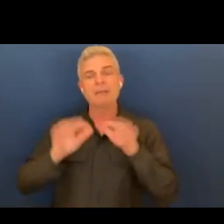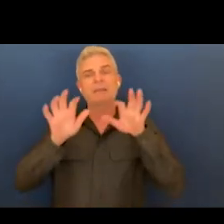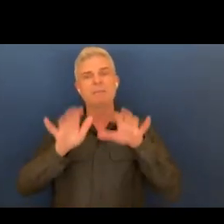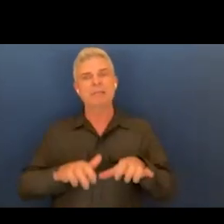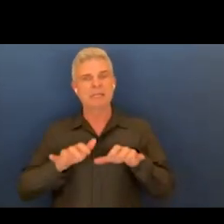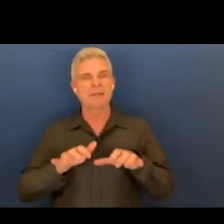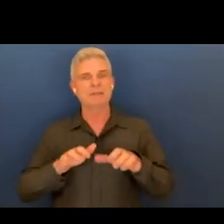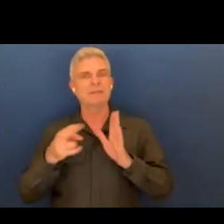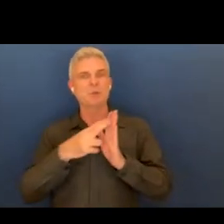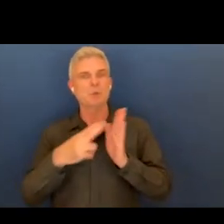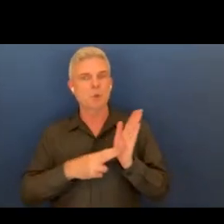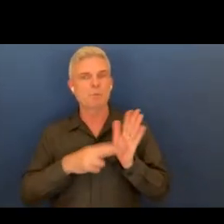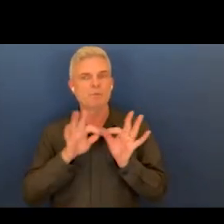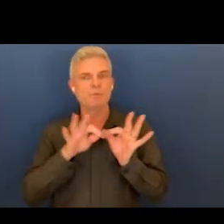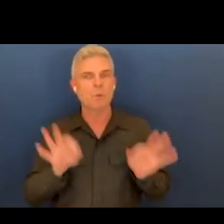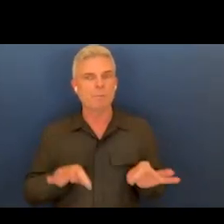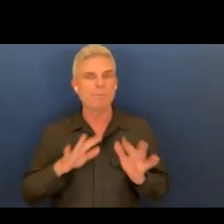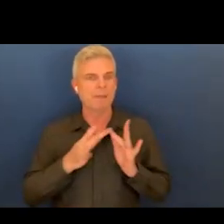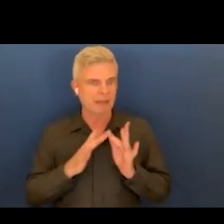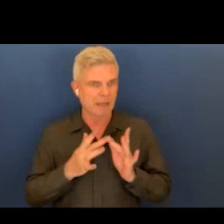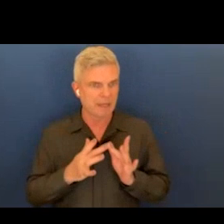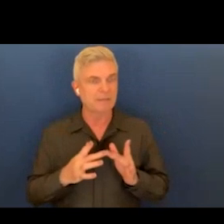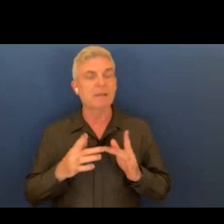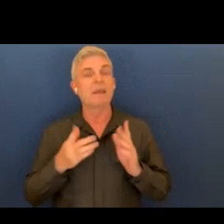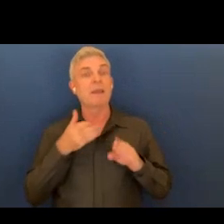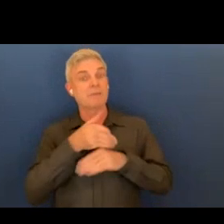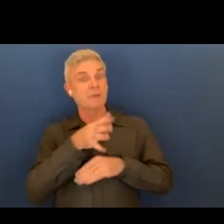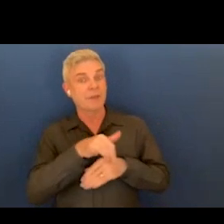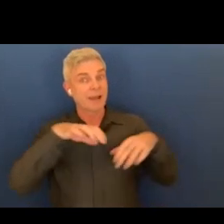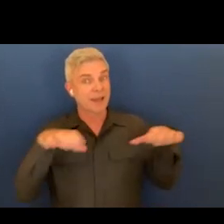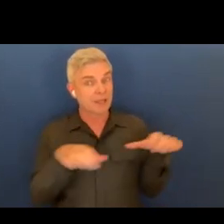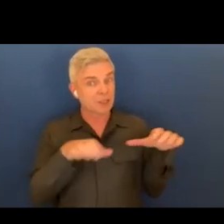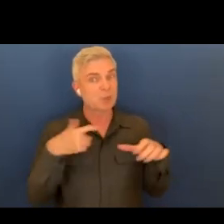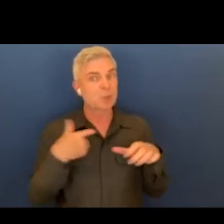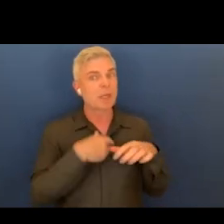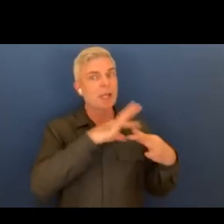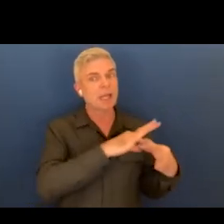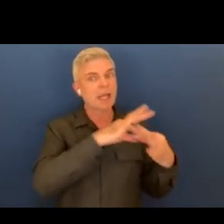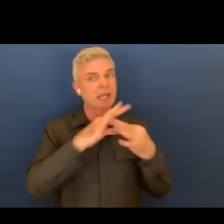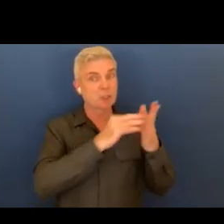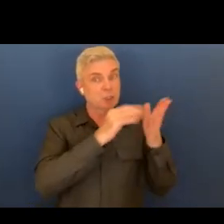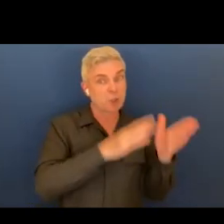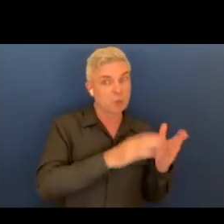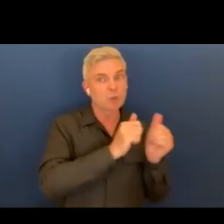ultimately complete the enrollment form online. From that action, we connect a student with